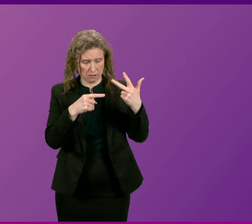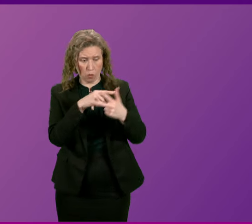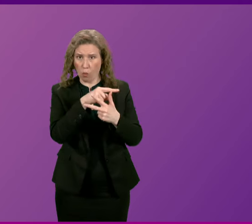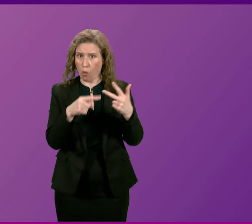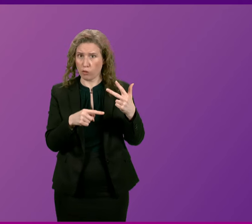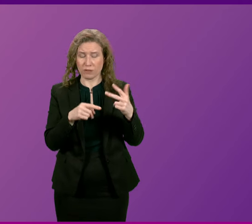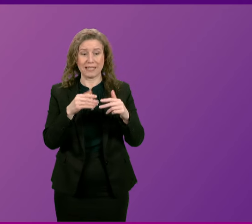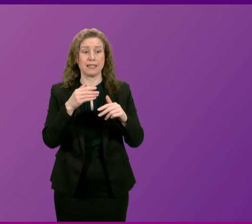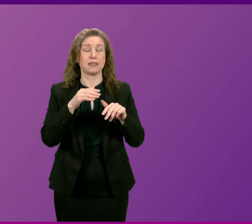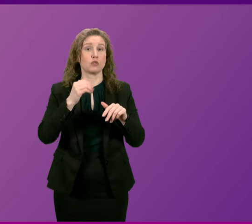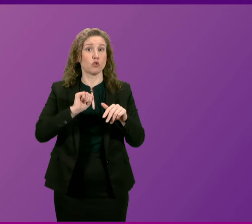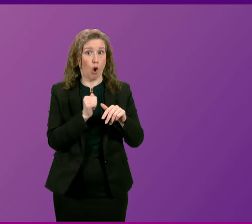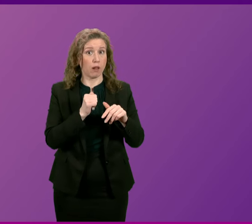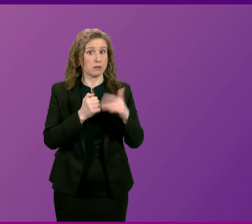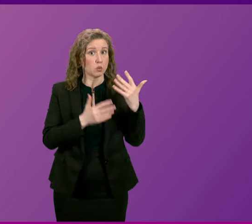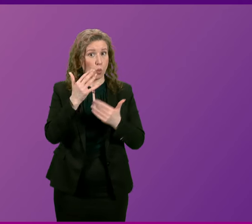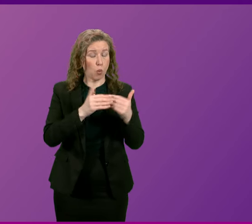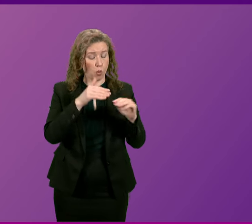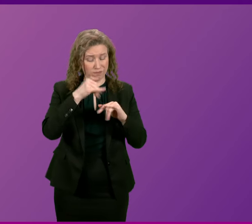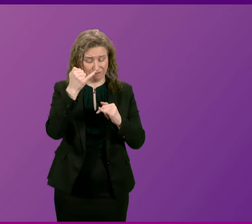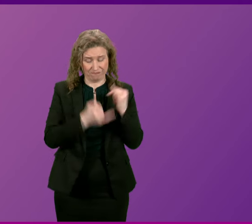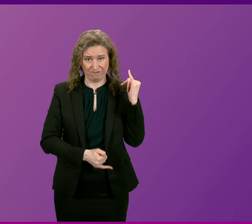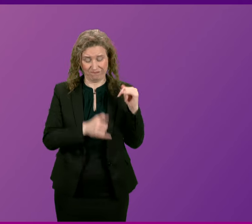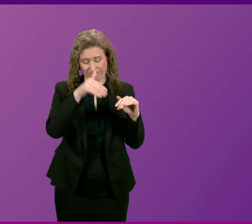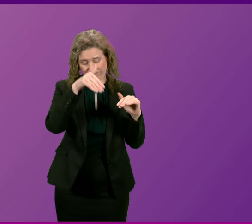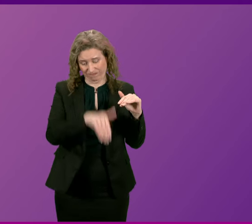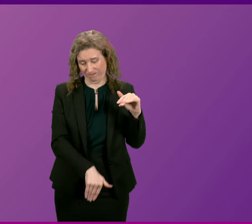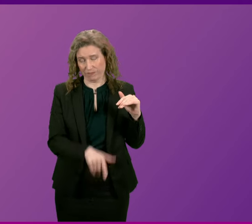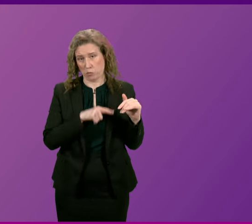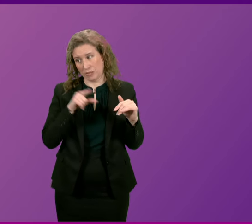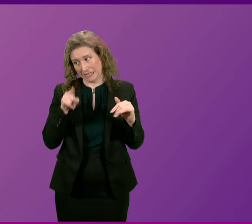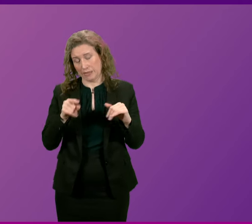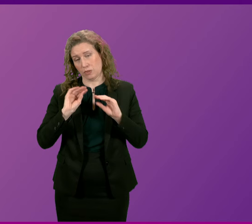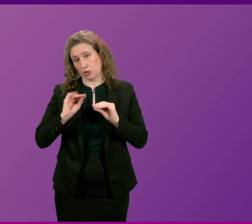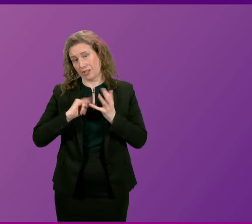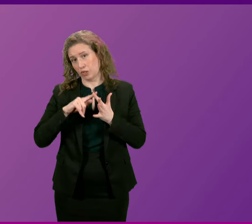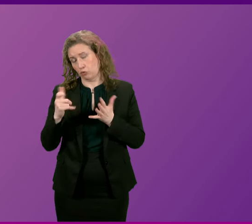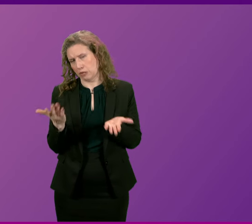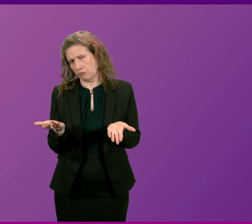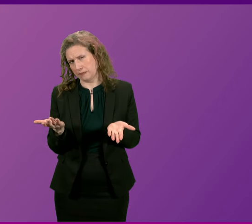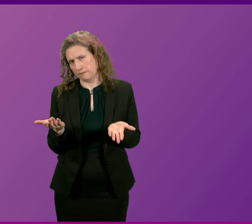Scotland’s scores declined substantially when John Swinney was education secretary. Why did